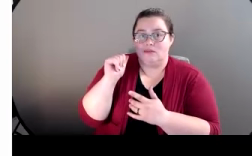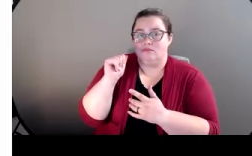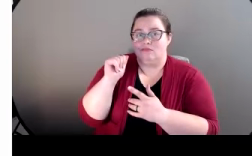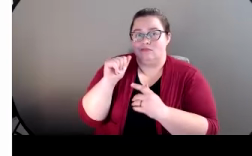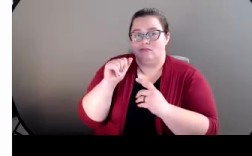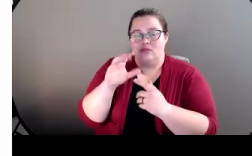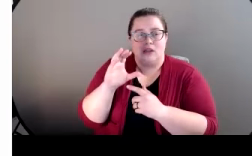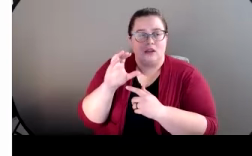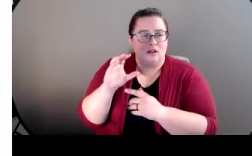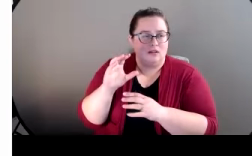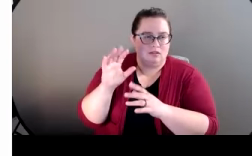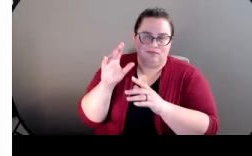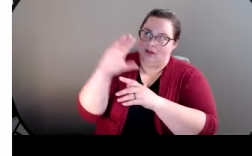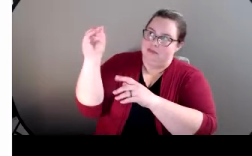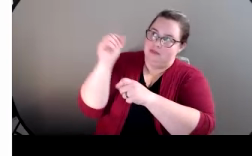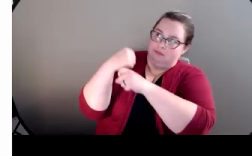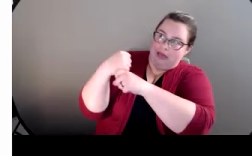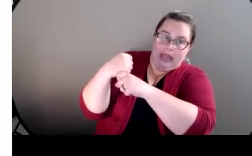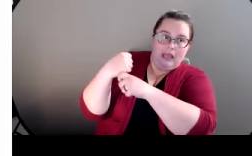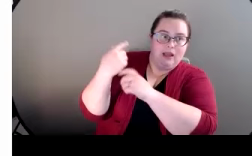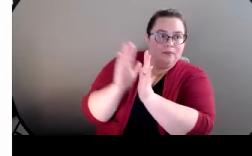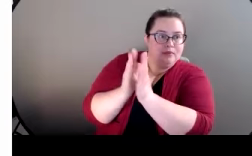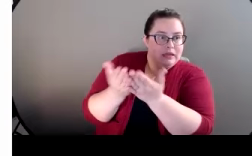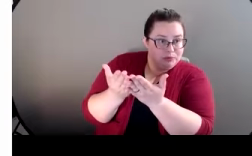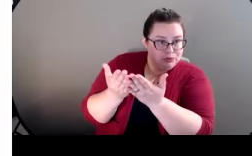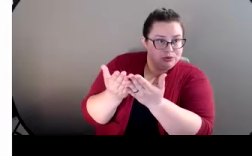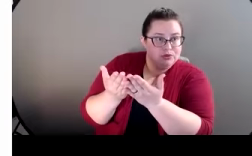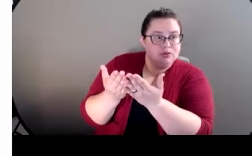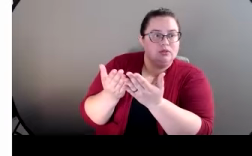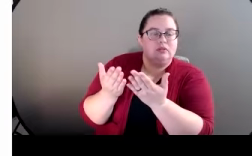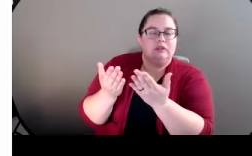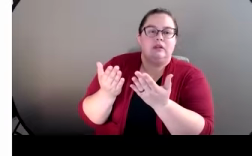and you are trying to use it under fair use, it is very difficult.